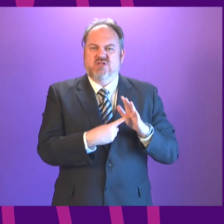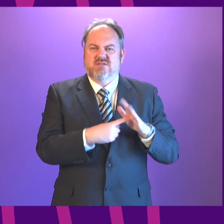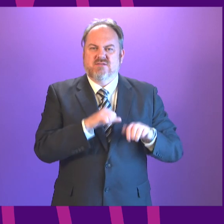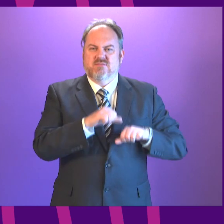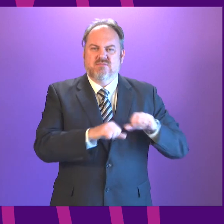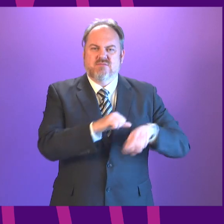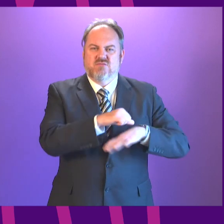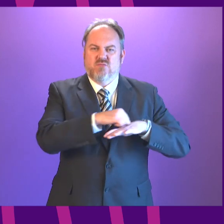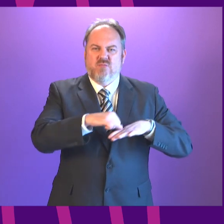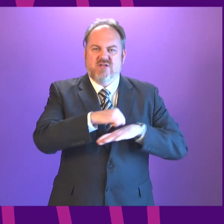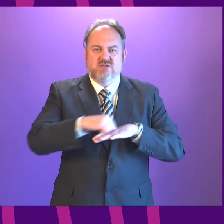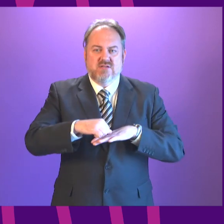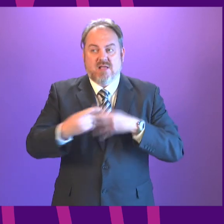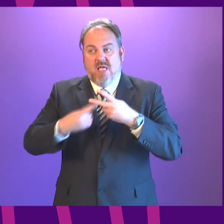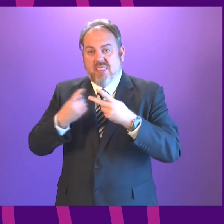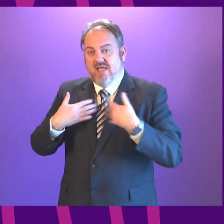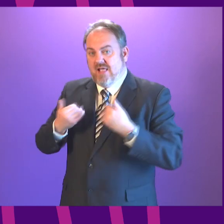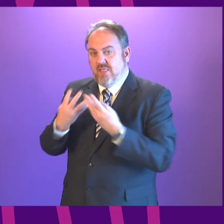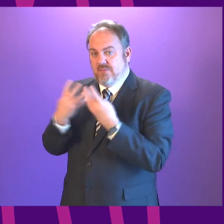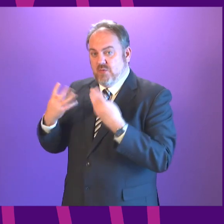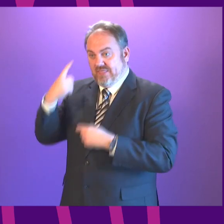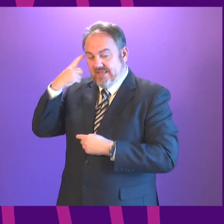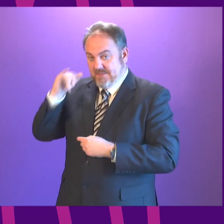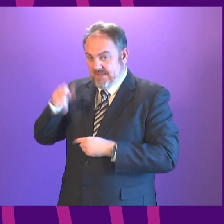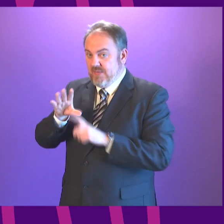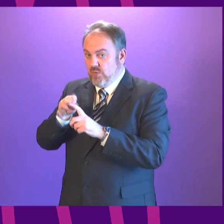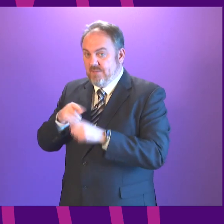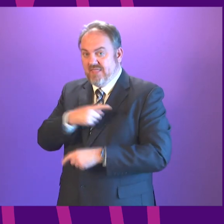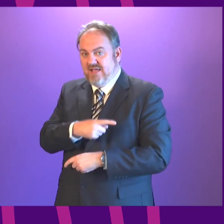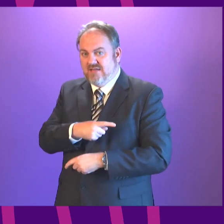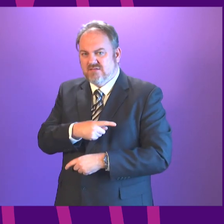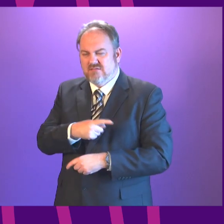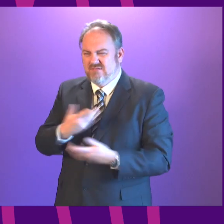boards are considering following suit. What more can the First Minister tell me about